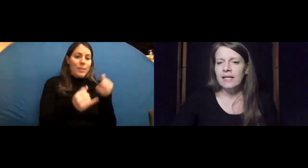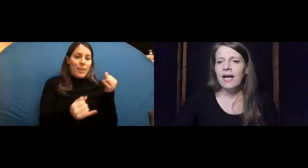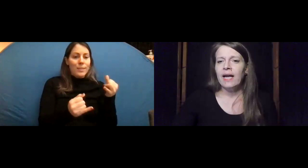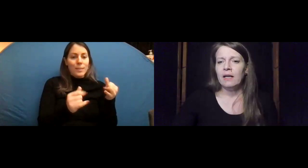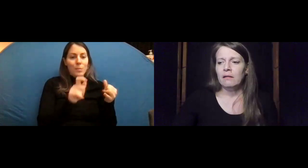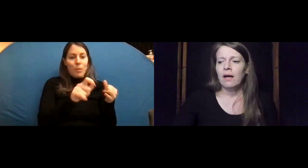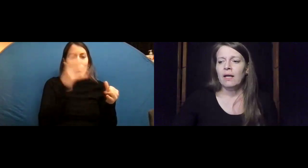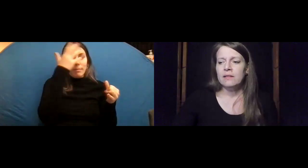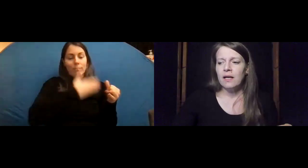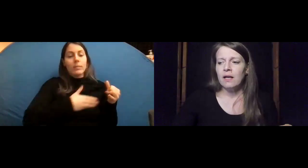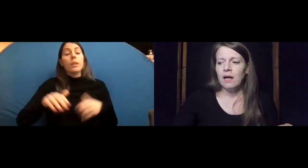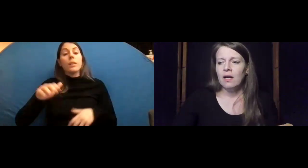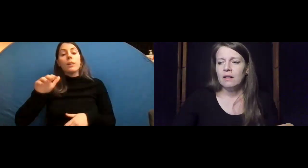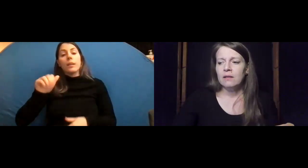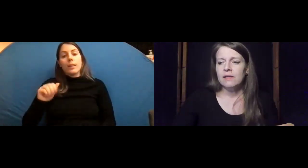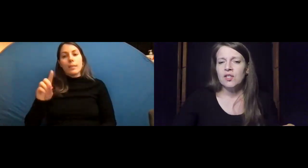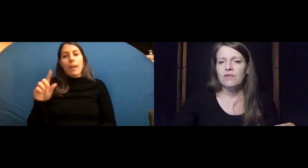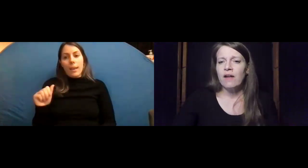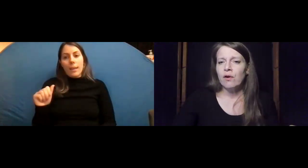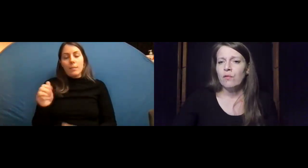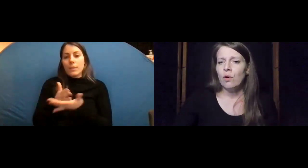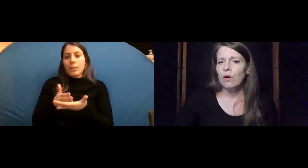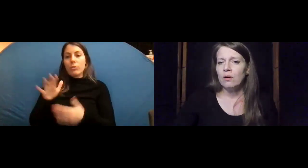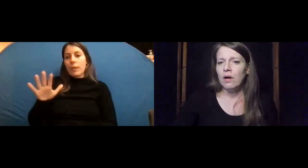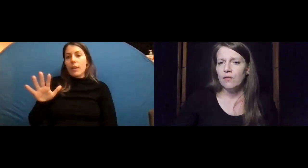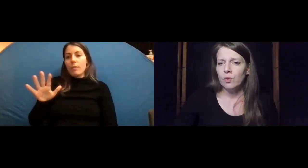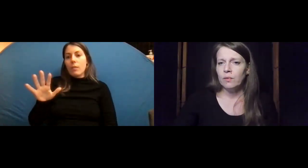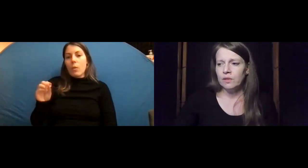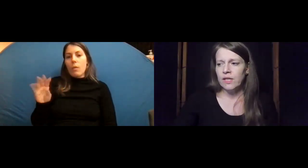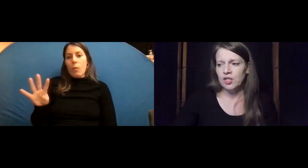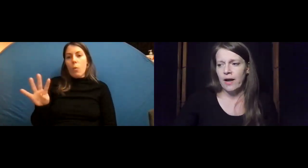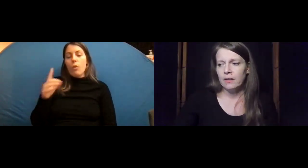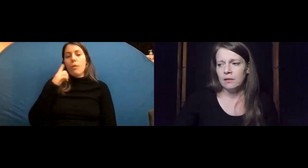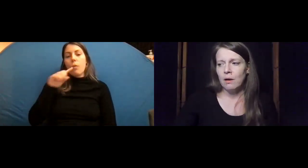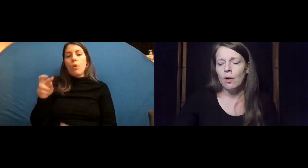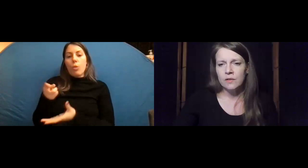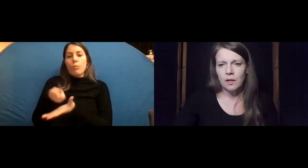It looks like there was one more bullet there. So the ADA